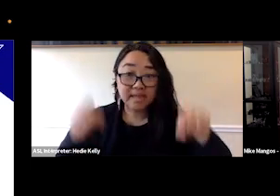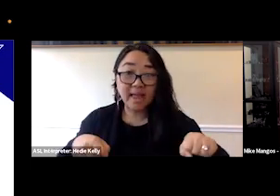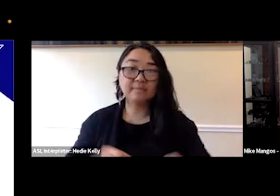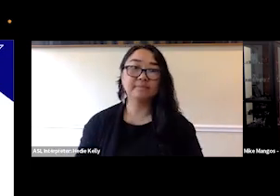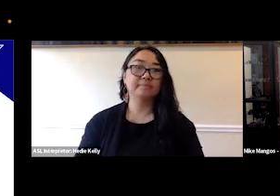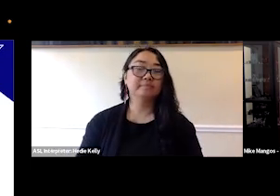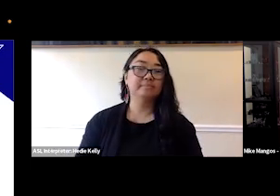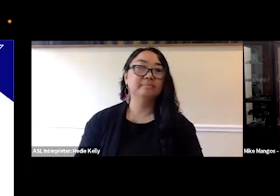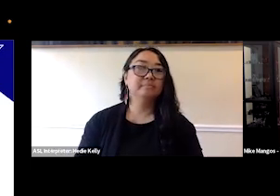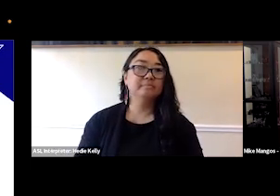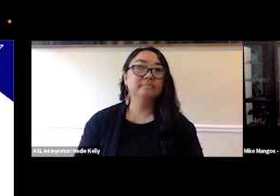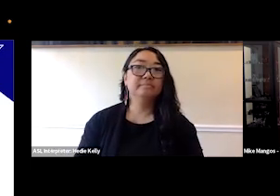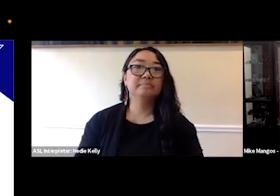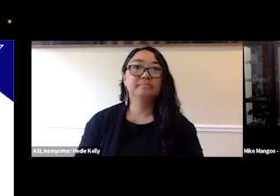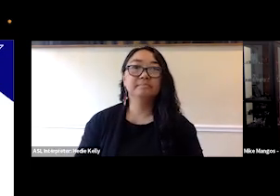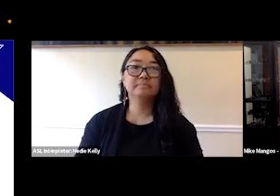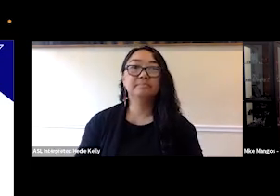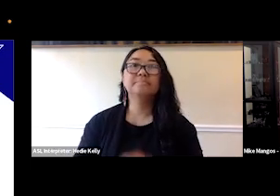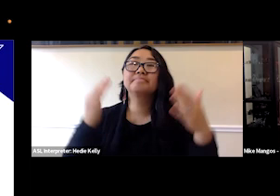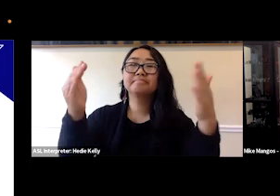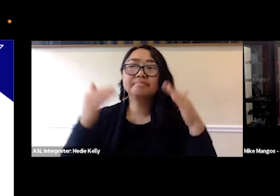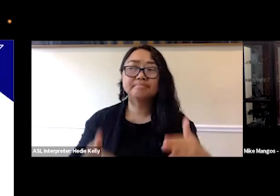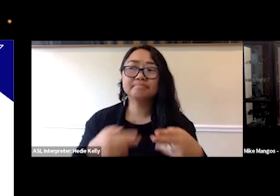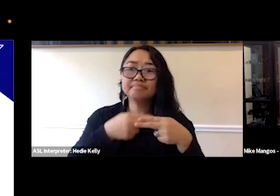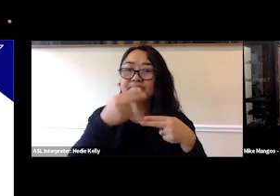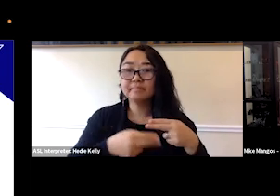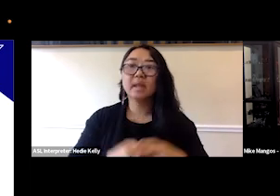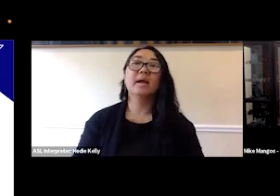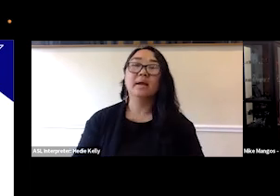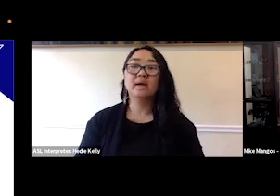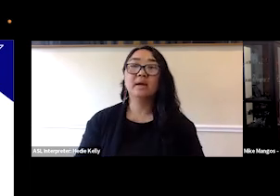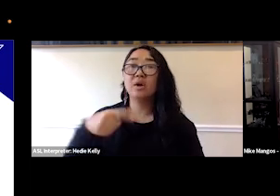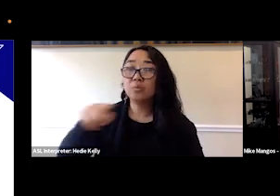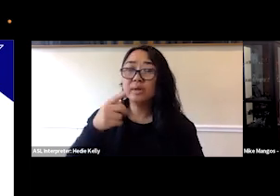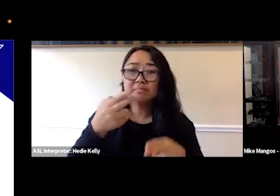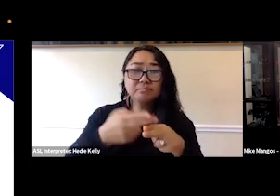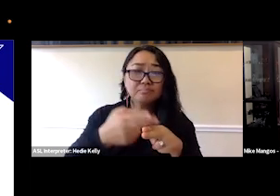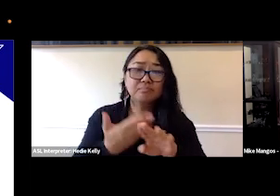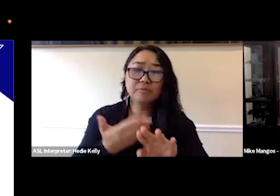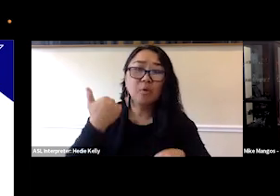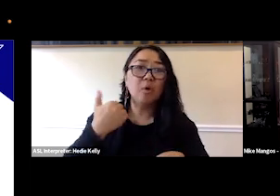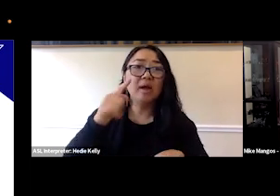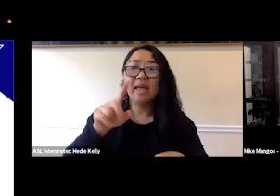So we mentioned earlier that digital accessibility on the web is not just about websites.